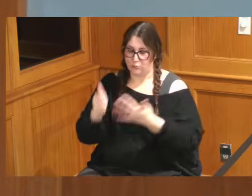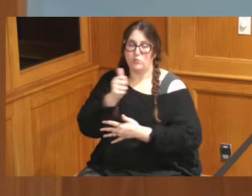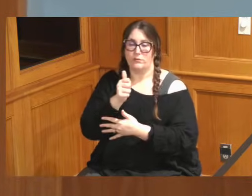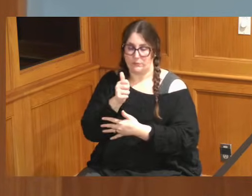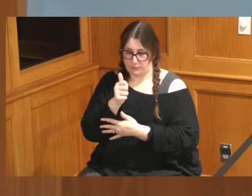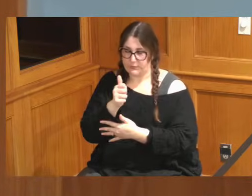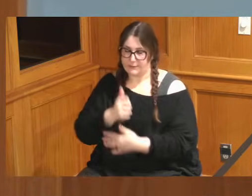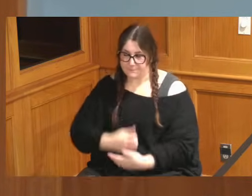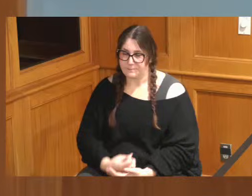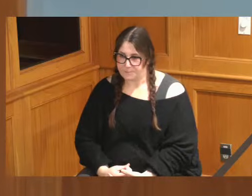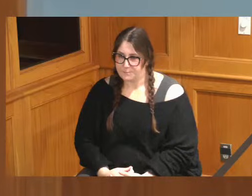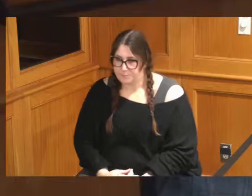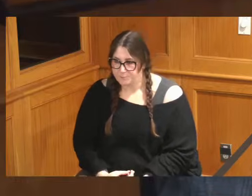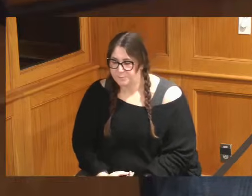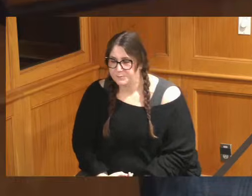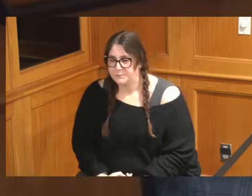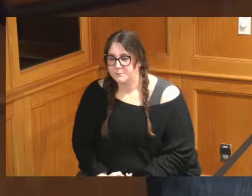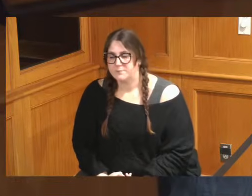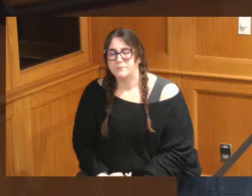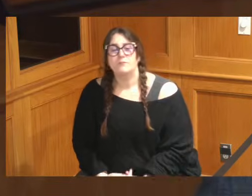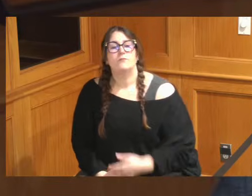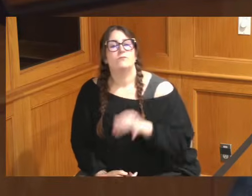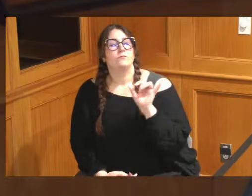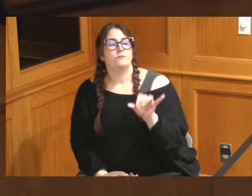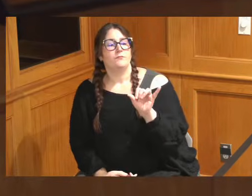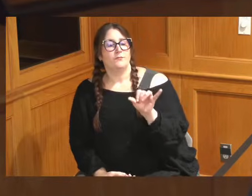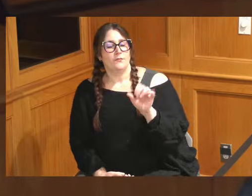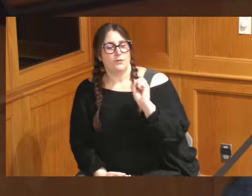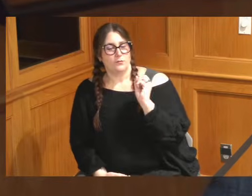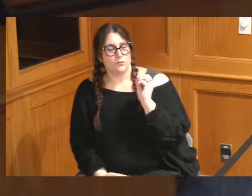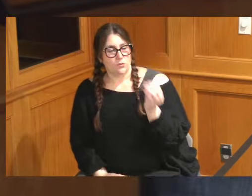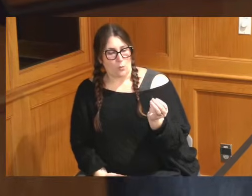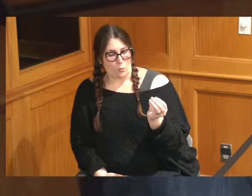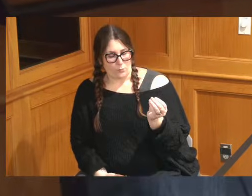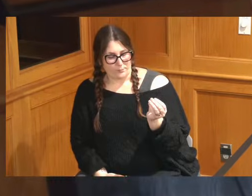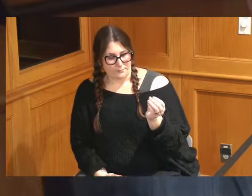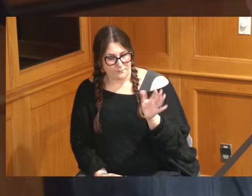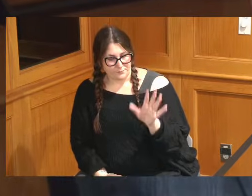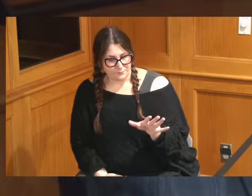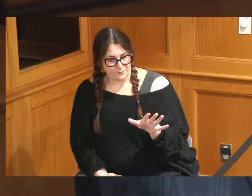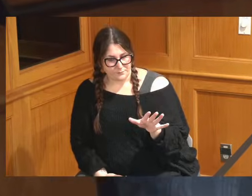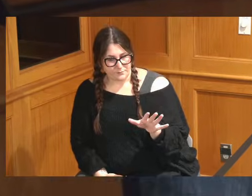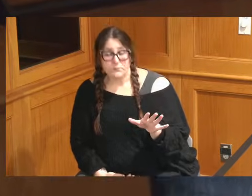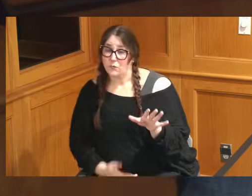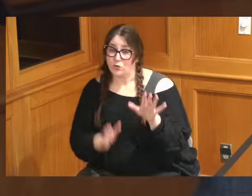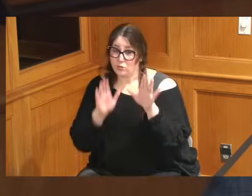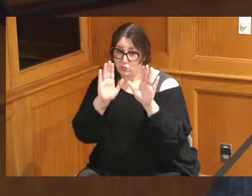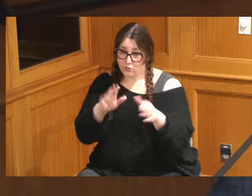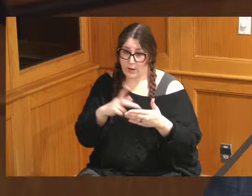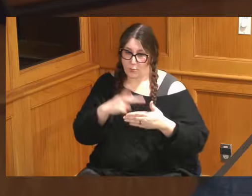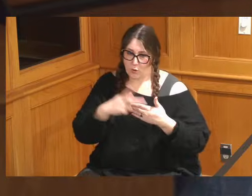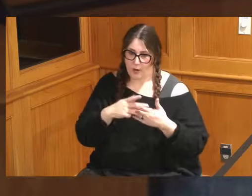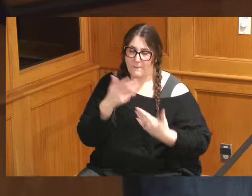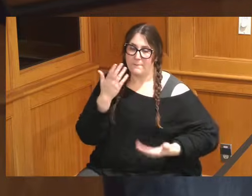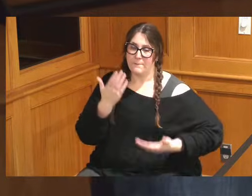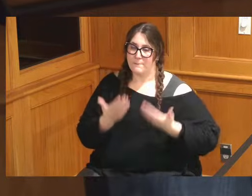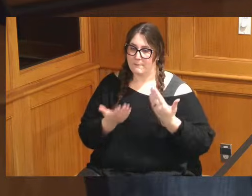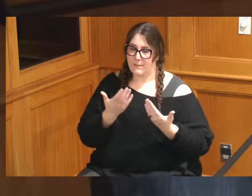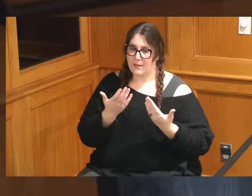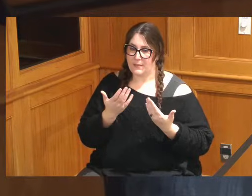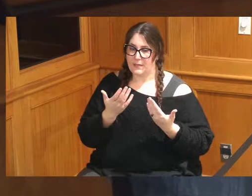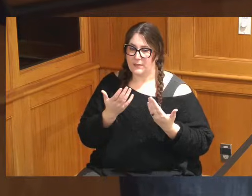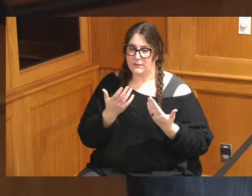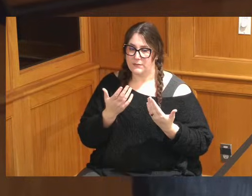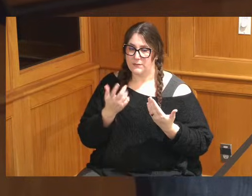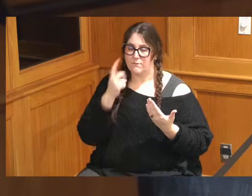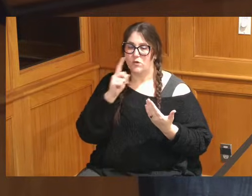areas. Okay. So again, great program, maybe a model for something bigger. But when you talk